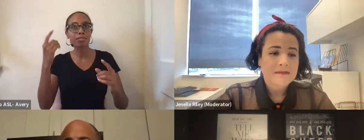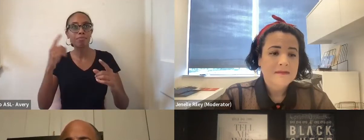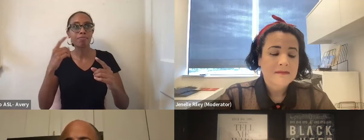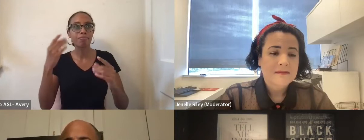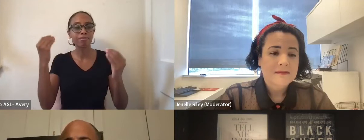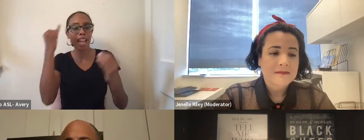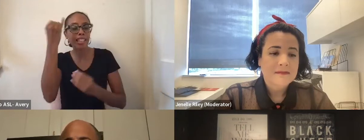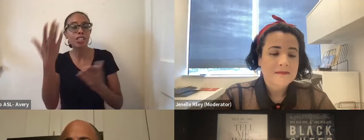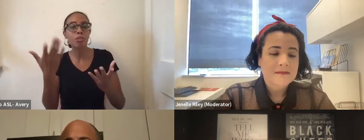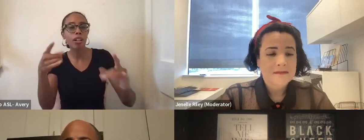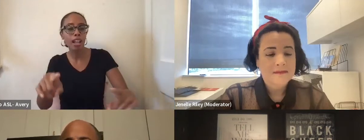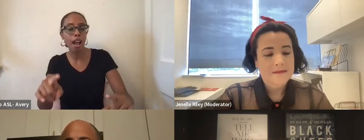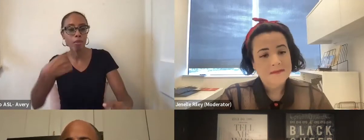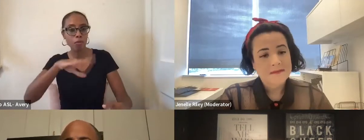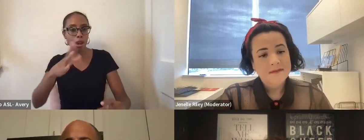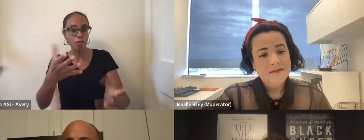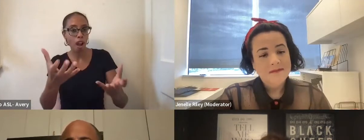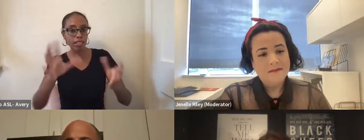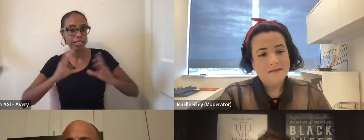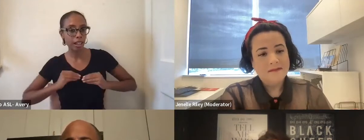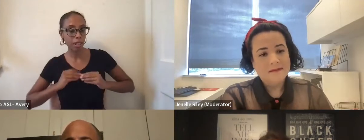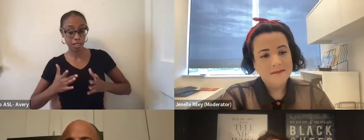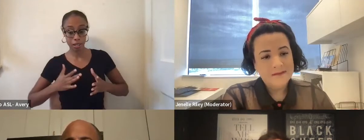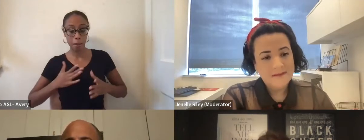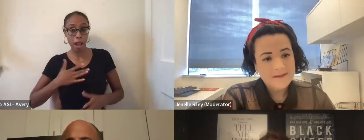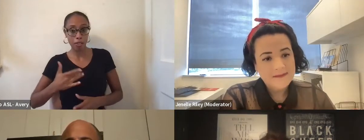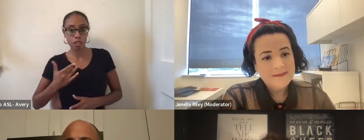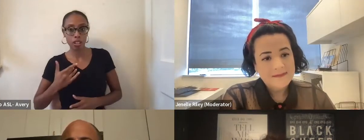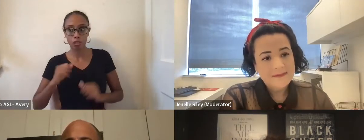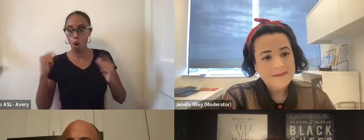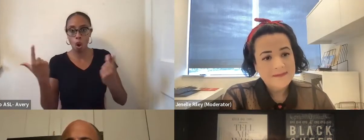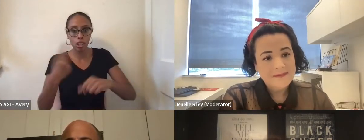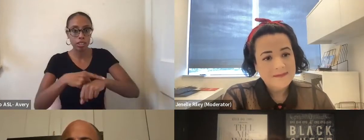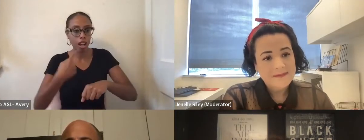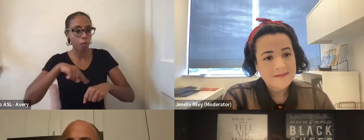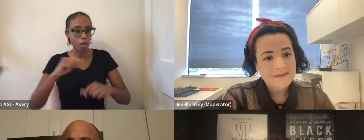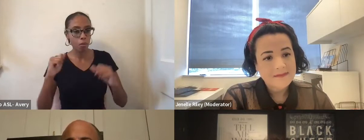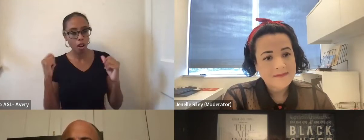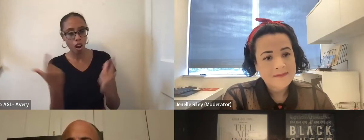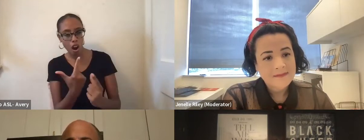We were all constantly projecting on to her or on to her marriage, on to the story for 16, 17 years.